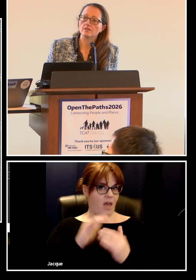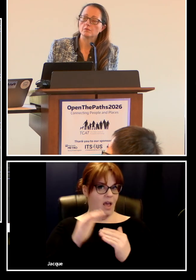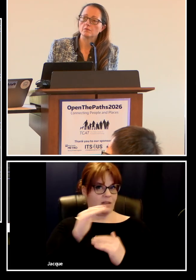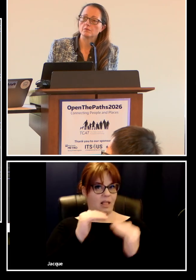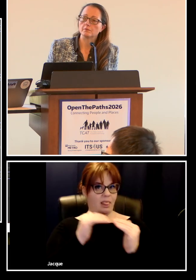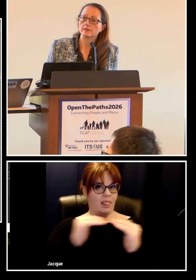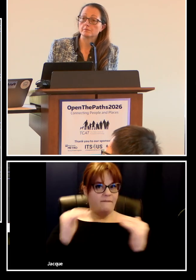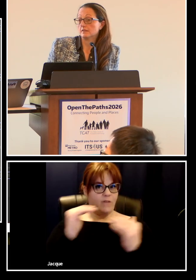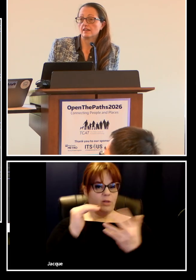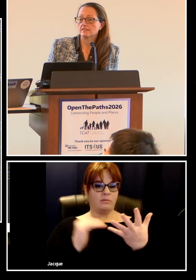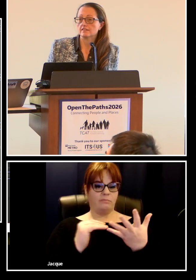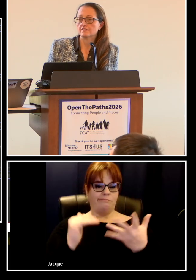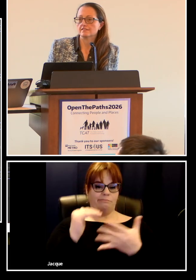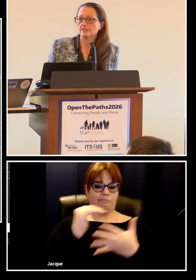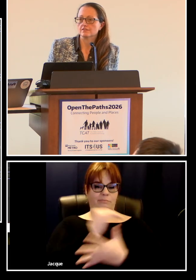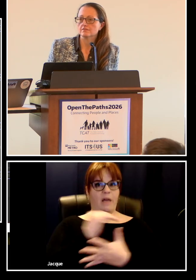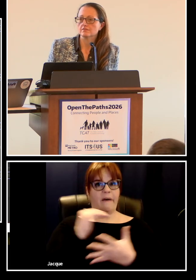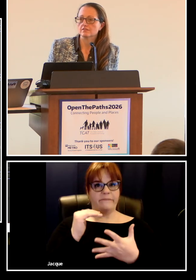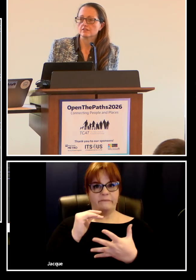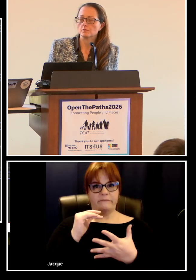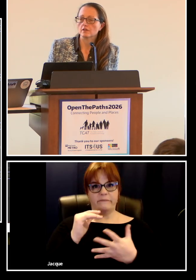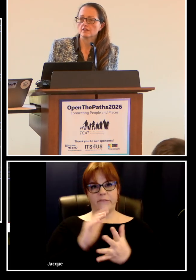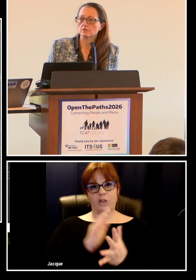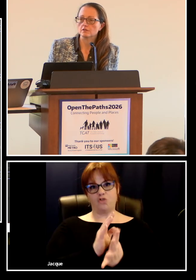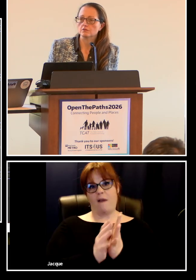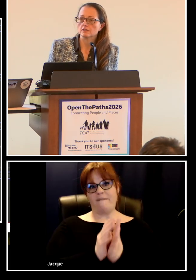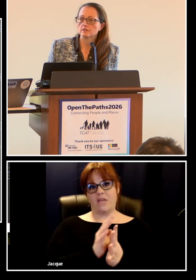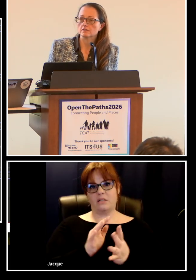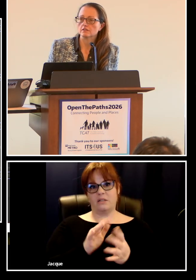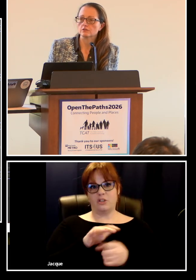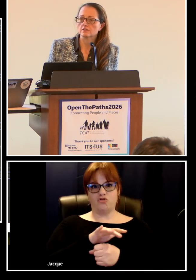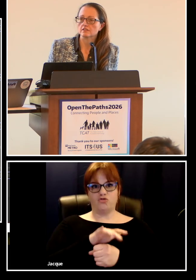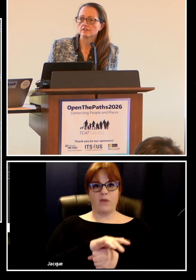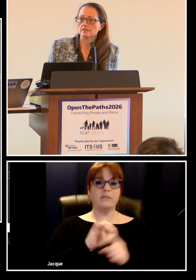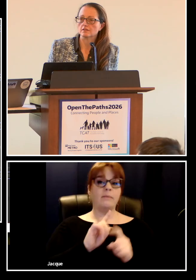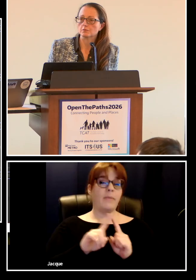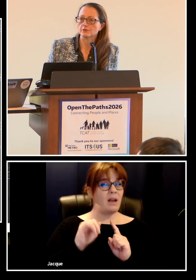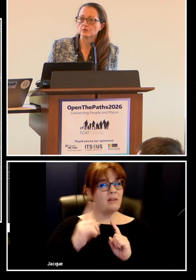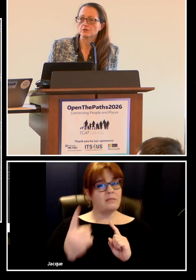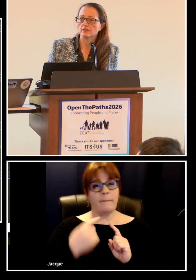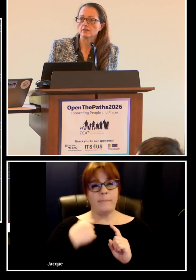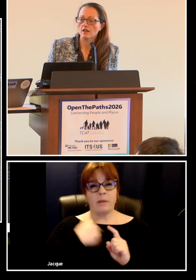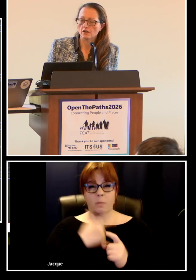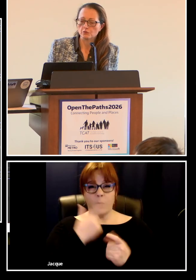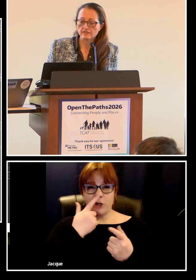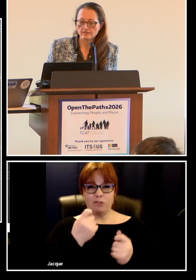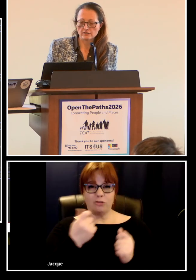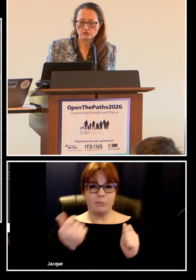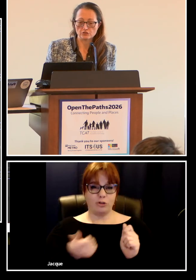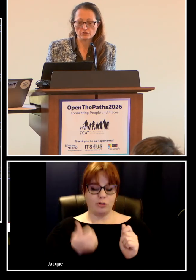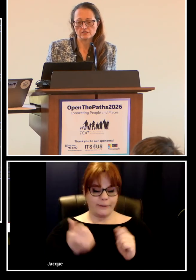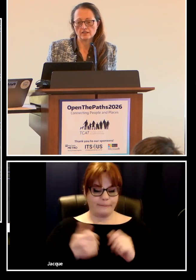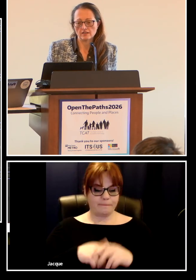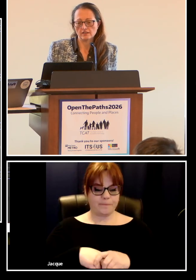Um but but that's you know something that we we are interested in in pursuing. We did do an an